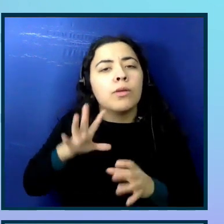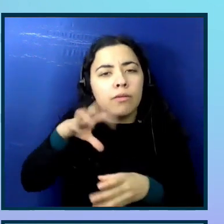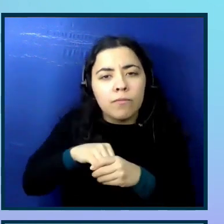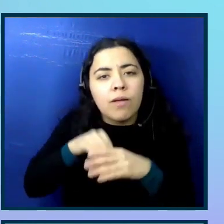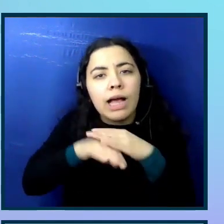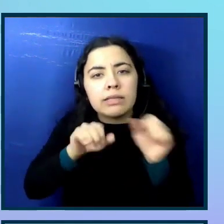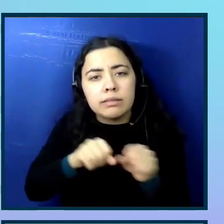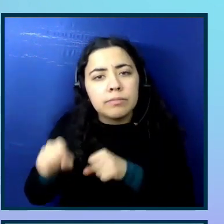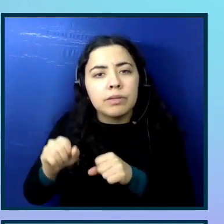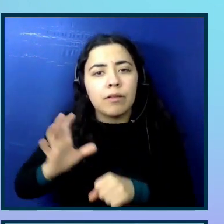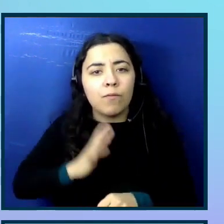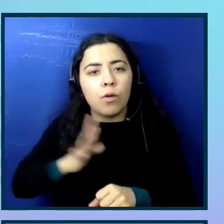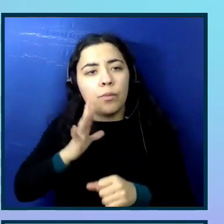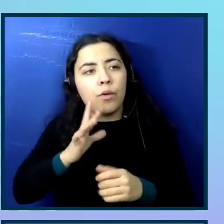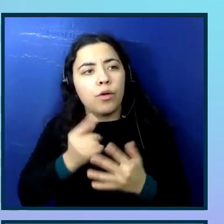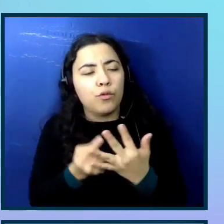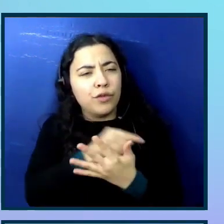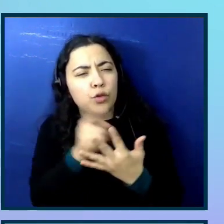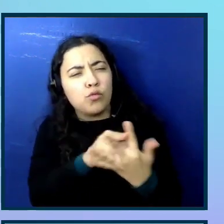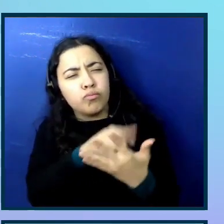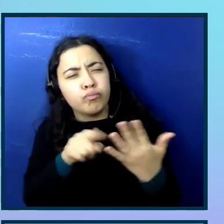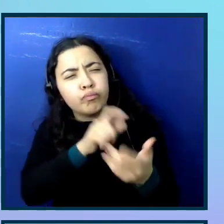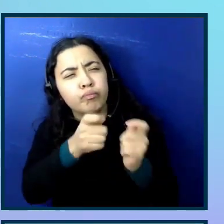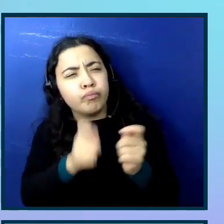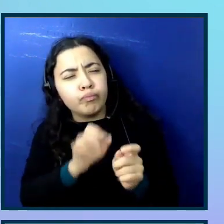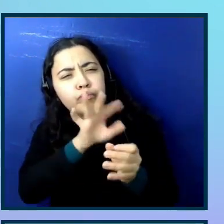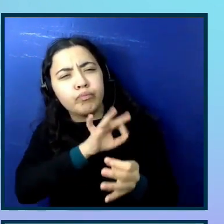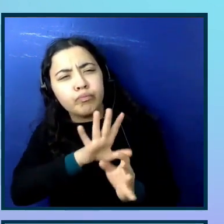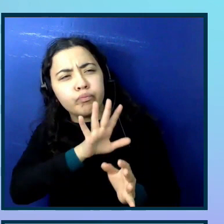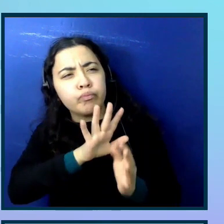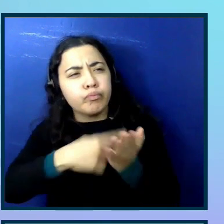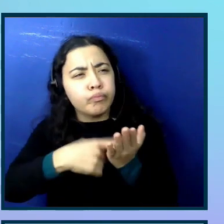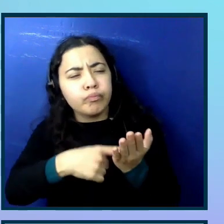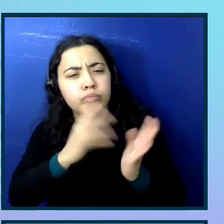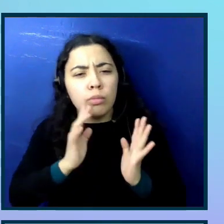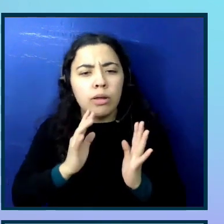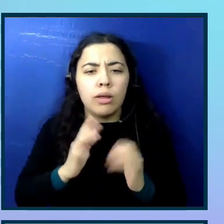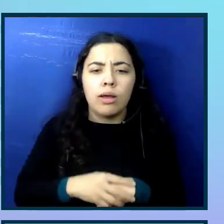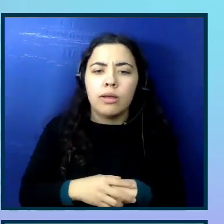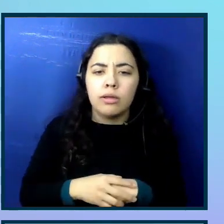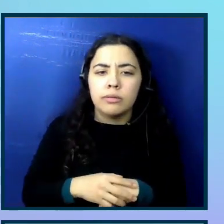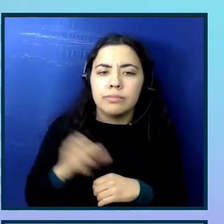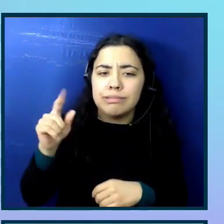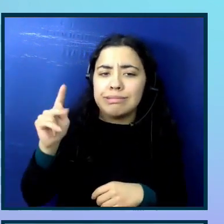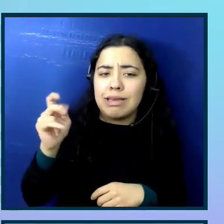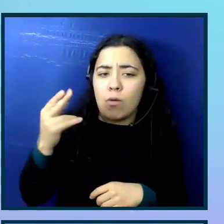We also do peer reviews, stakeholder reviews, a lot of reviews and end user validation at the very end of the validation phase.